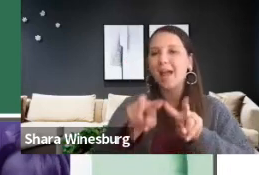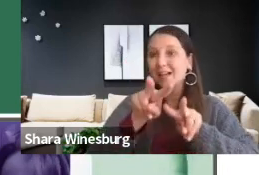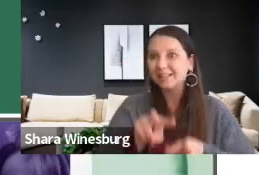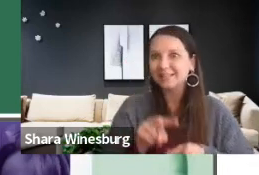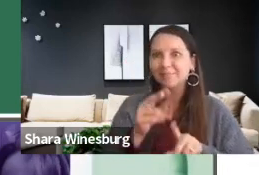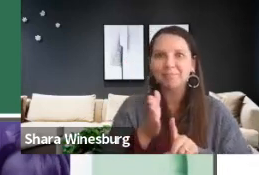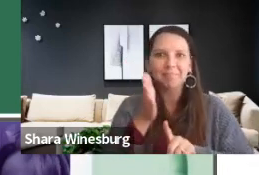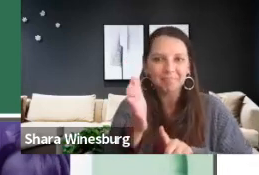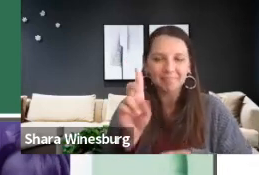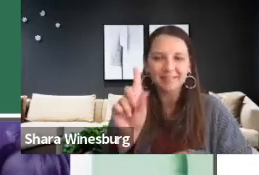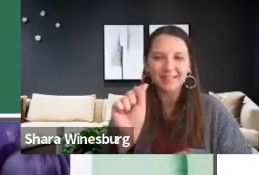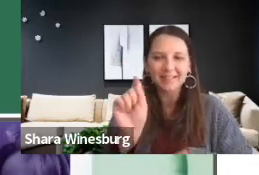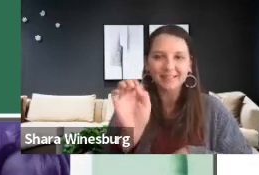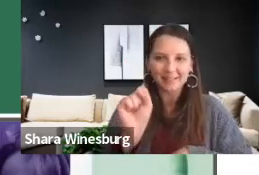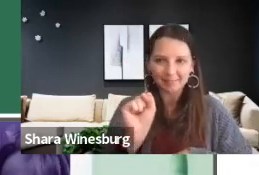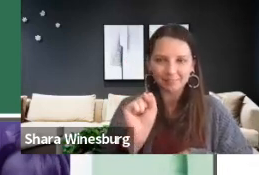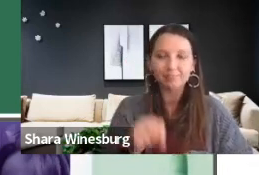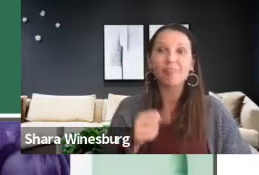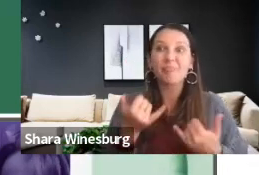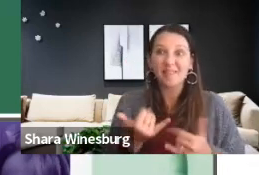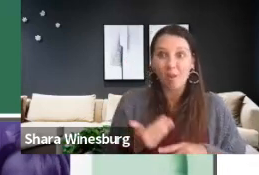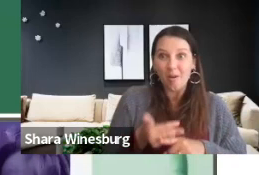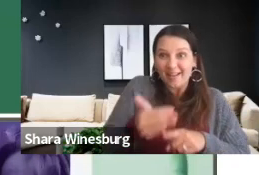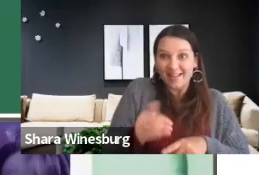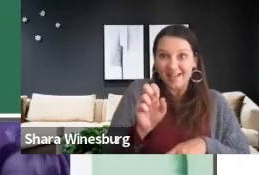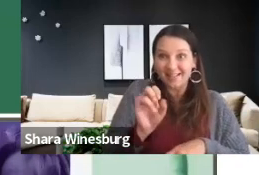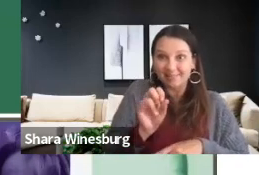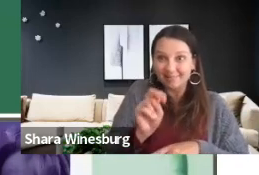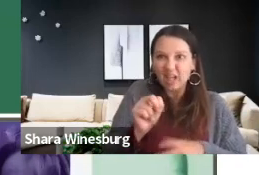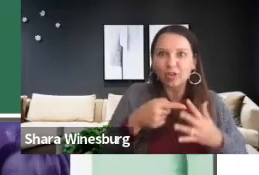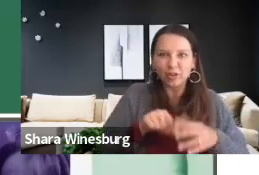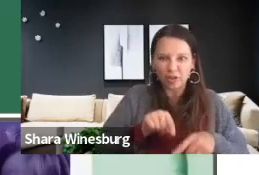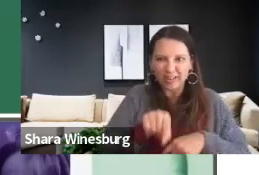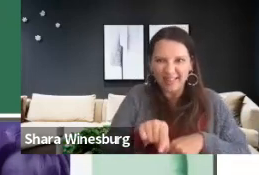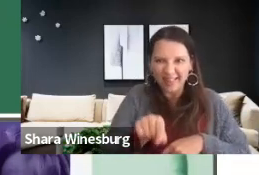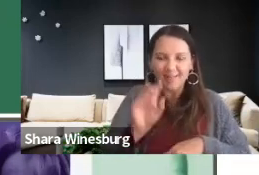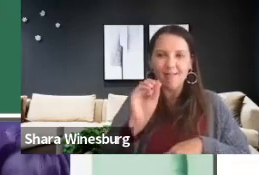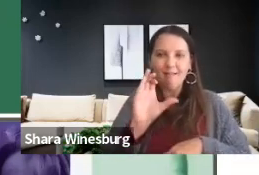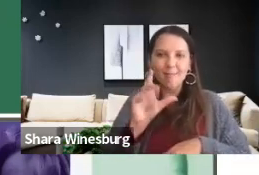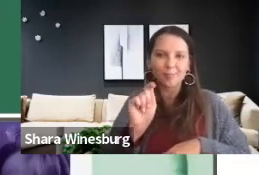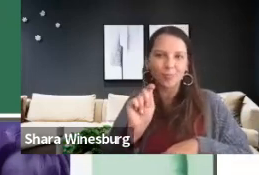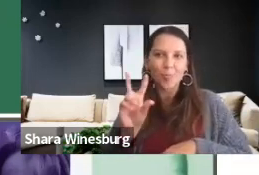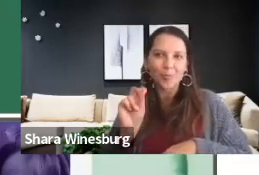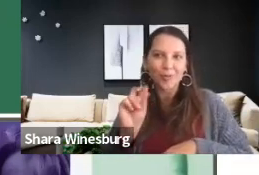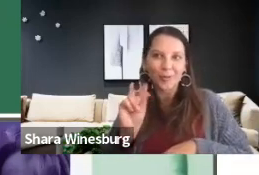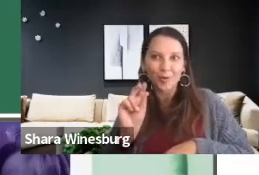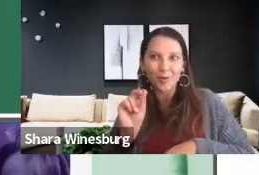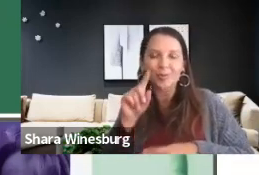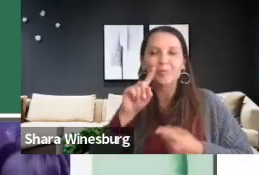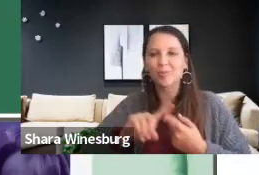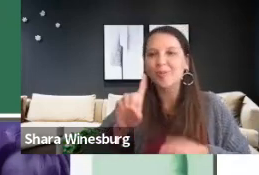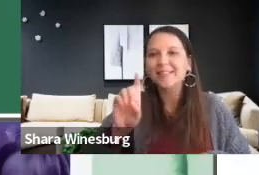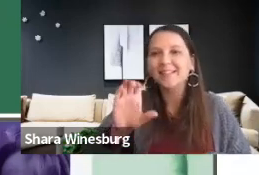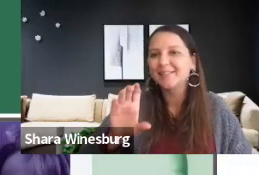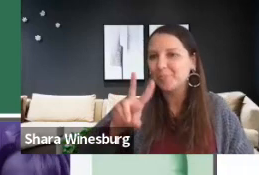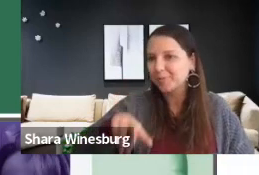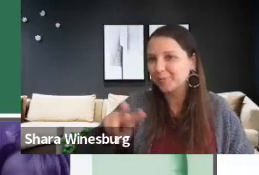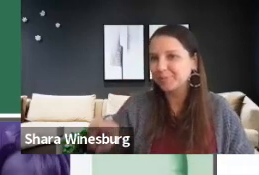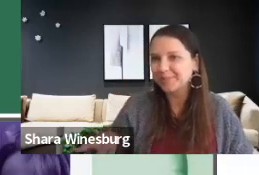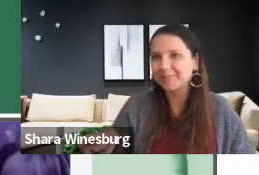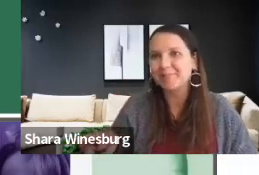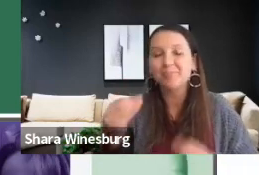The next session runs from October 30th